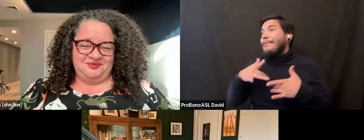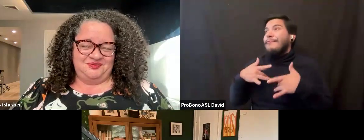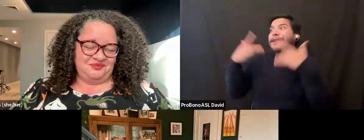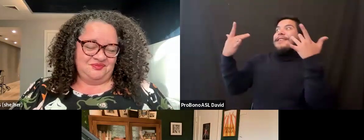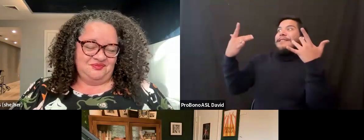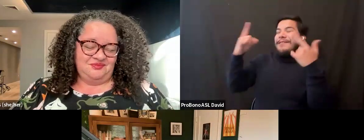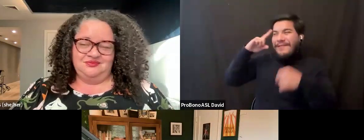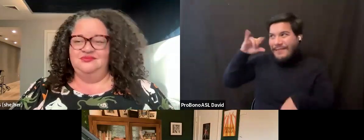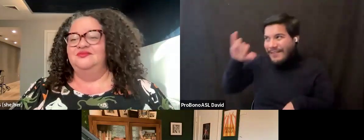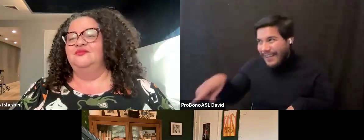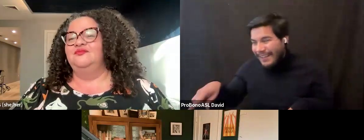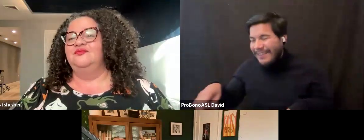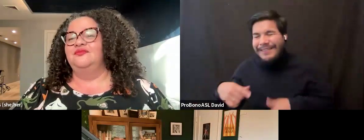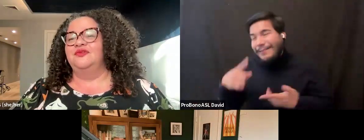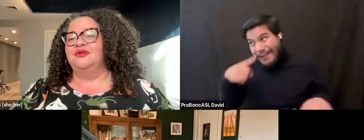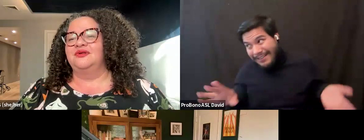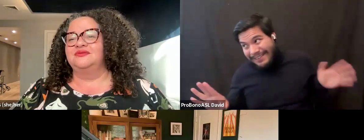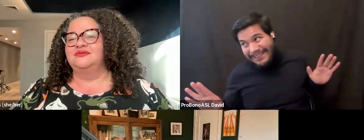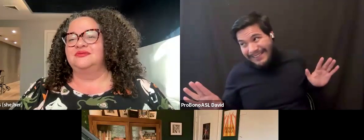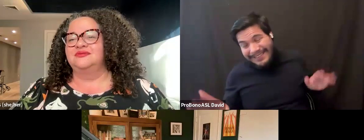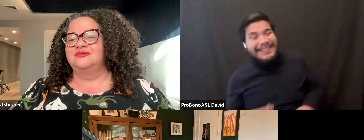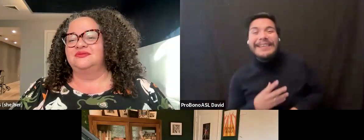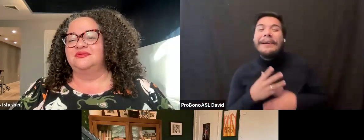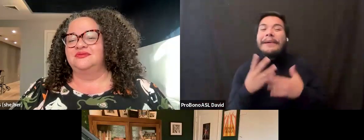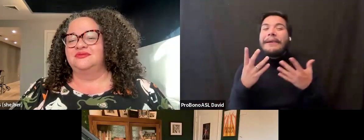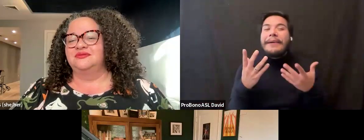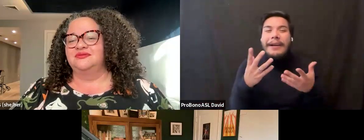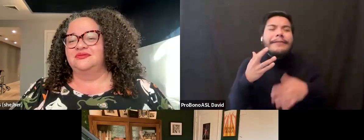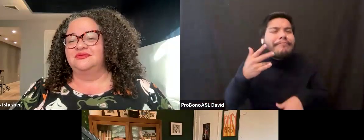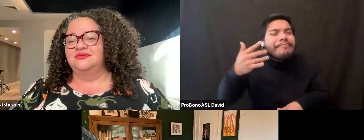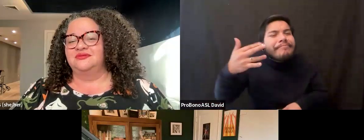Don't mind if I do. And then some months later that turned into, Hey,